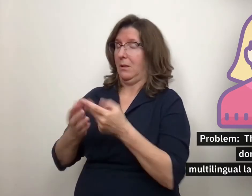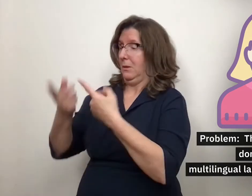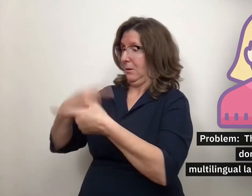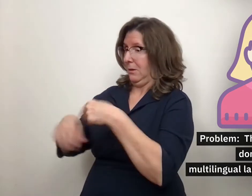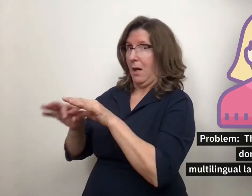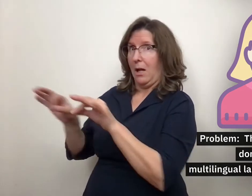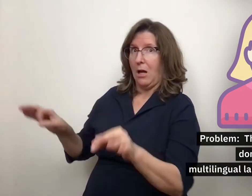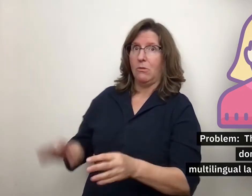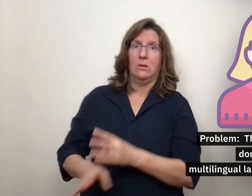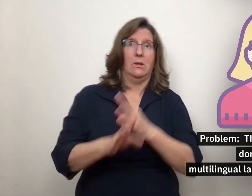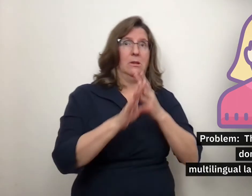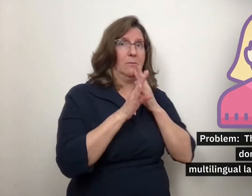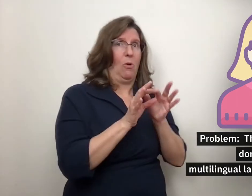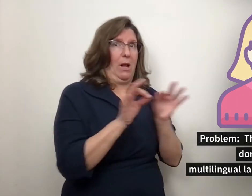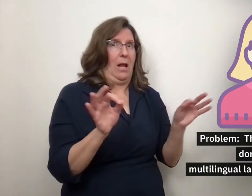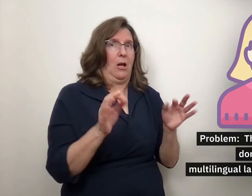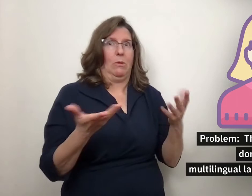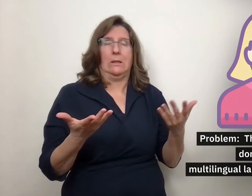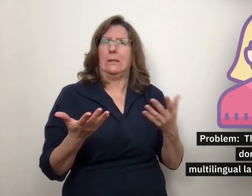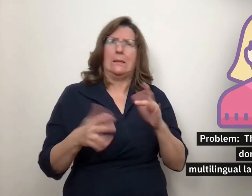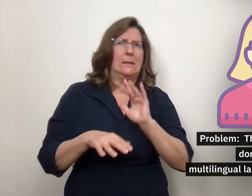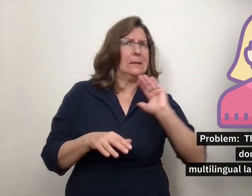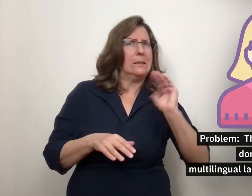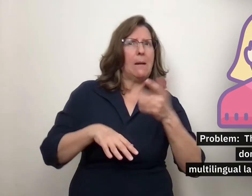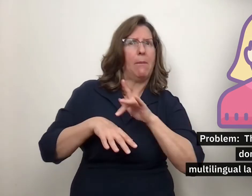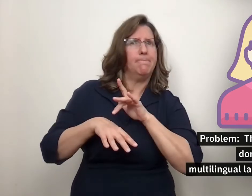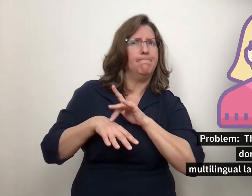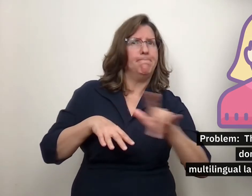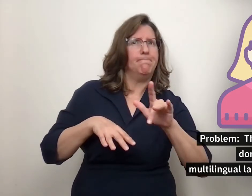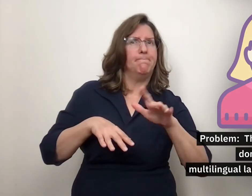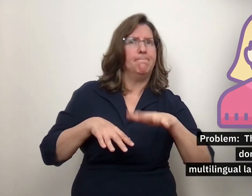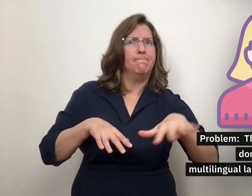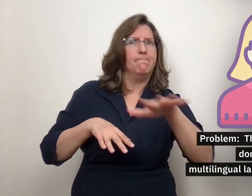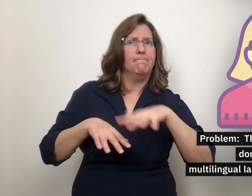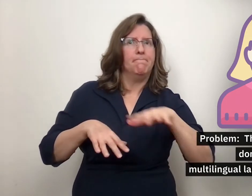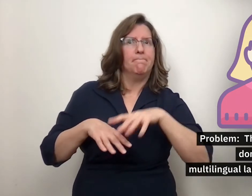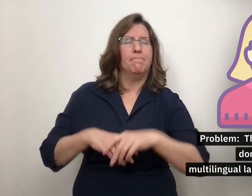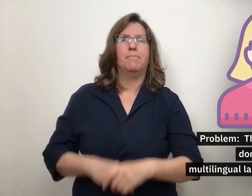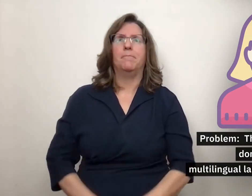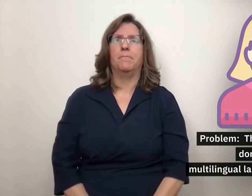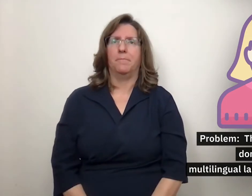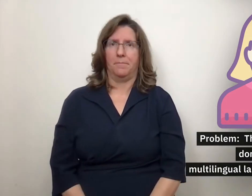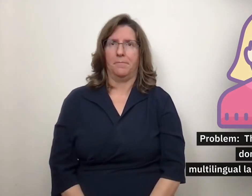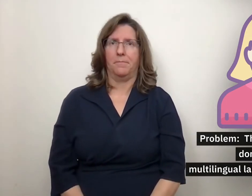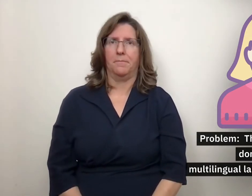The reality that deaf learners are using a sign and written language hasn't really factored into our practices yet.